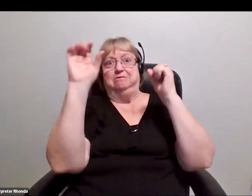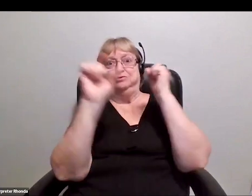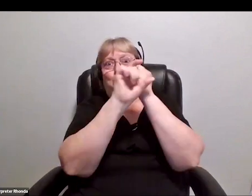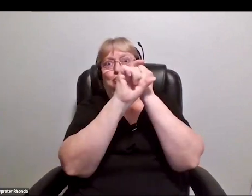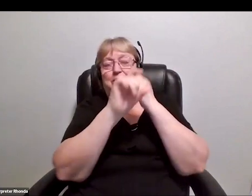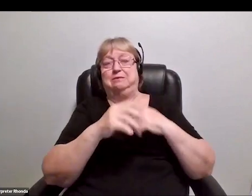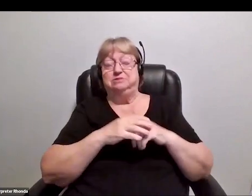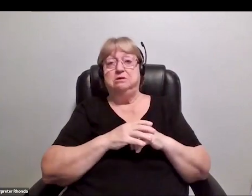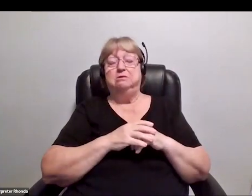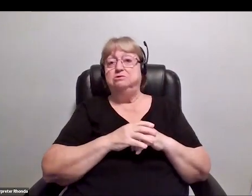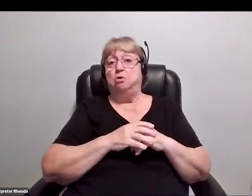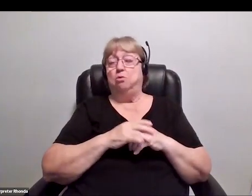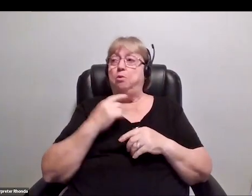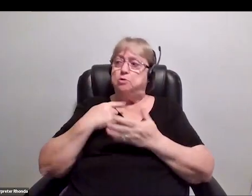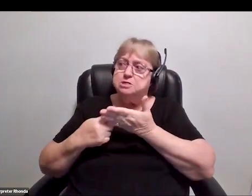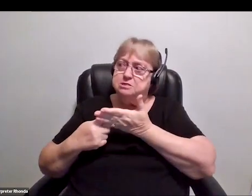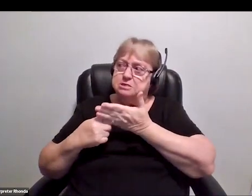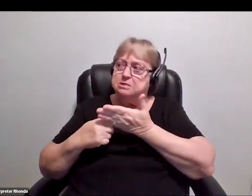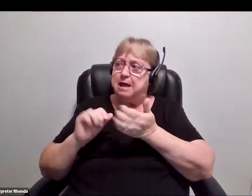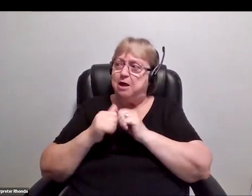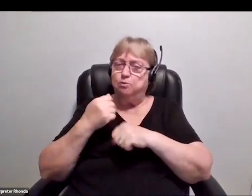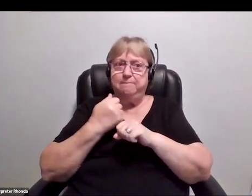What we came up with was this device, which we call LightSound.